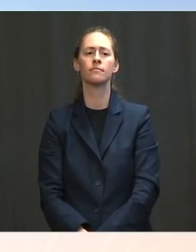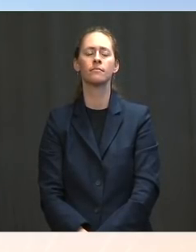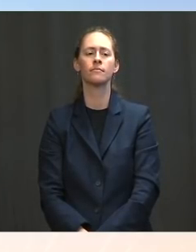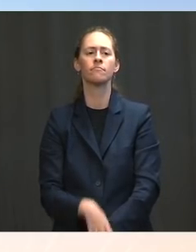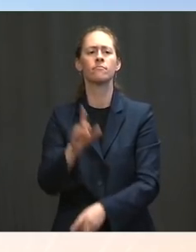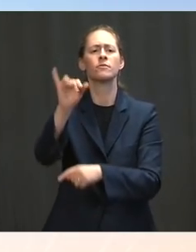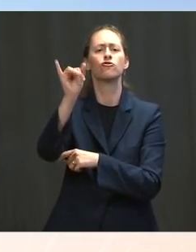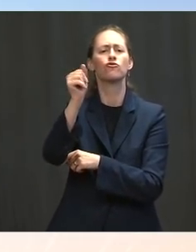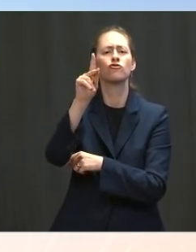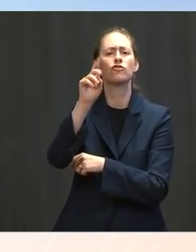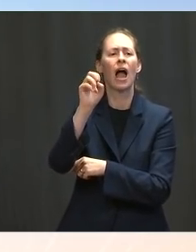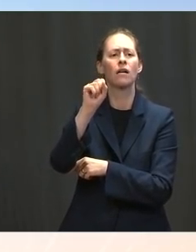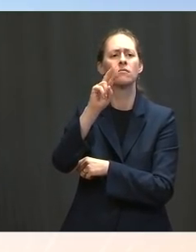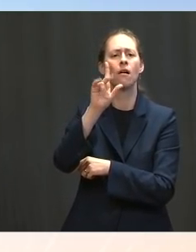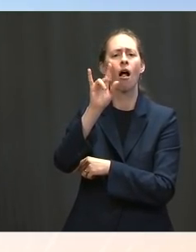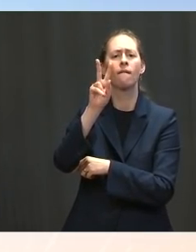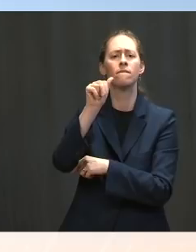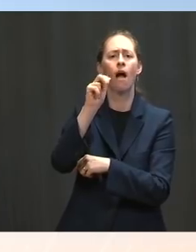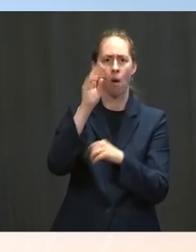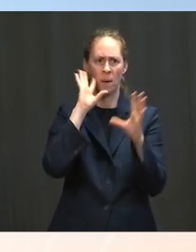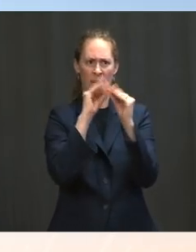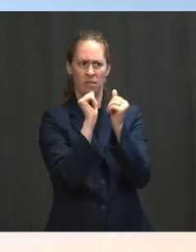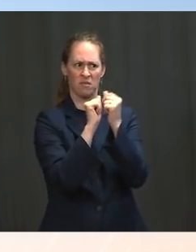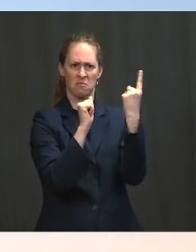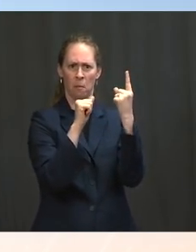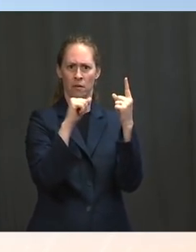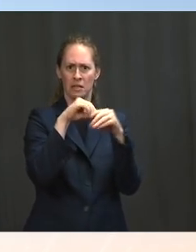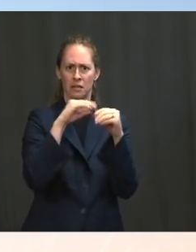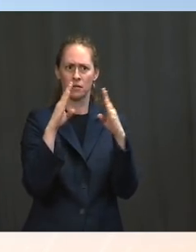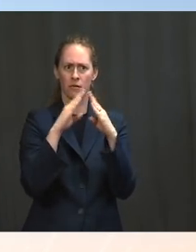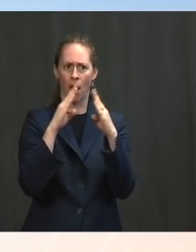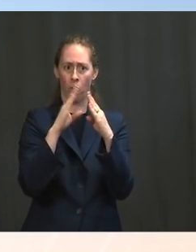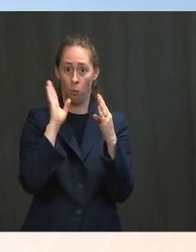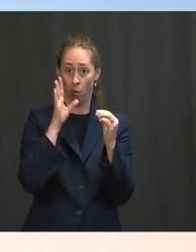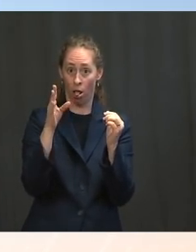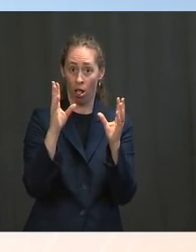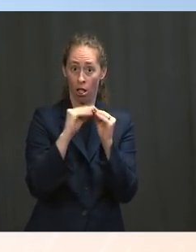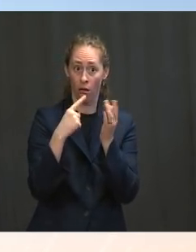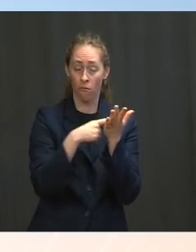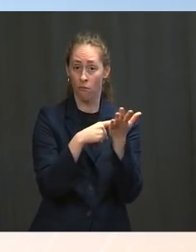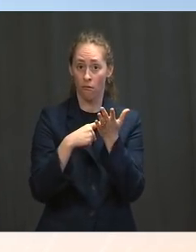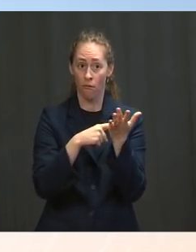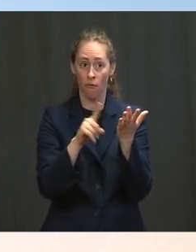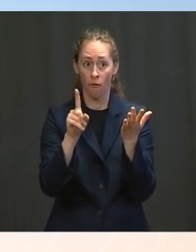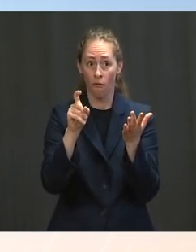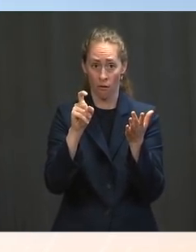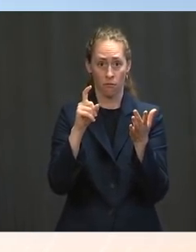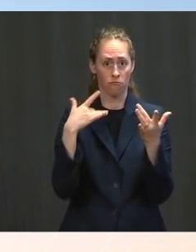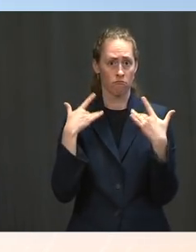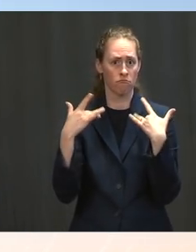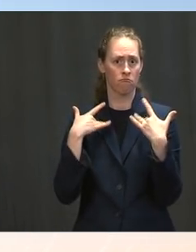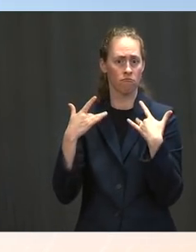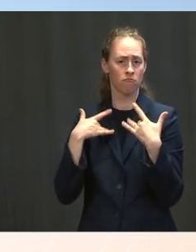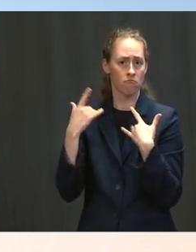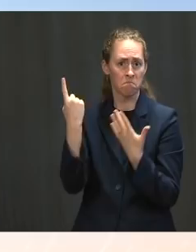And then, also, is it a confirmation that the White House believes that he had no role in the murder of journalist Jamal Khashoggi?